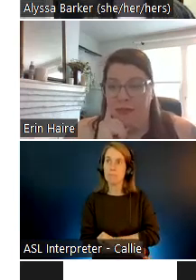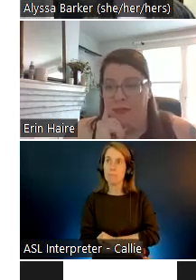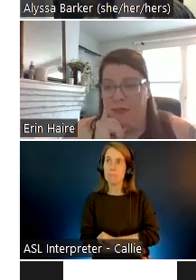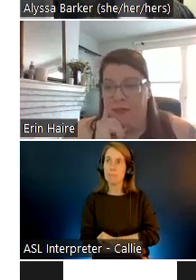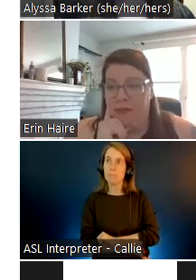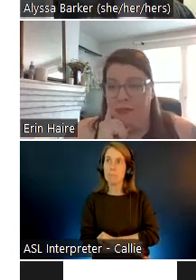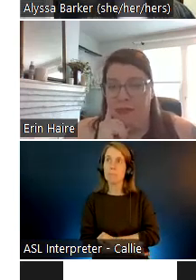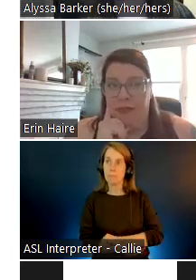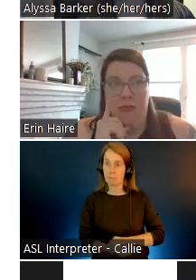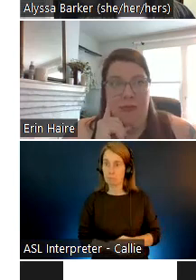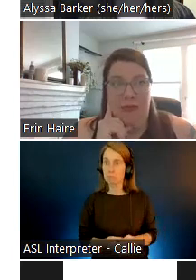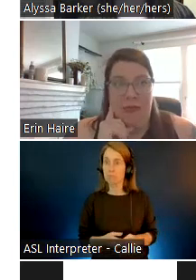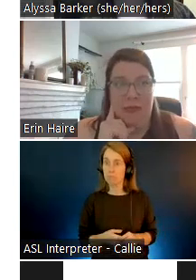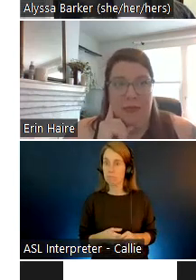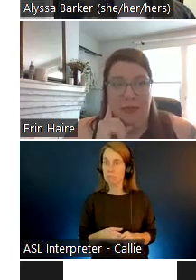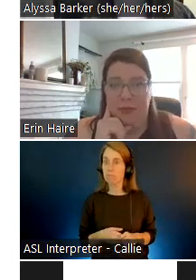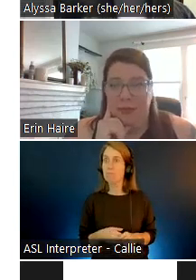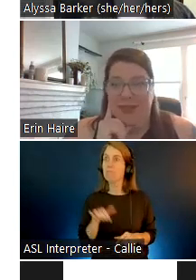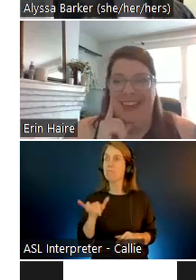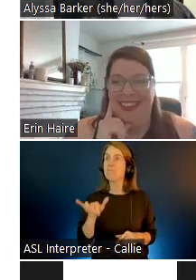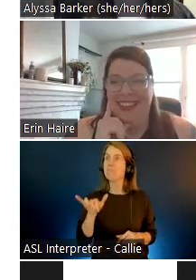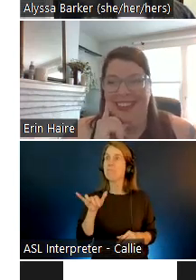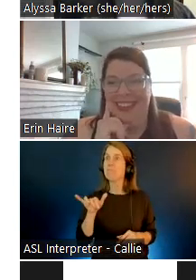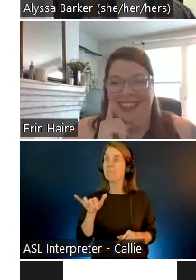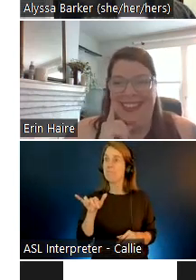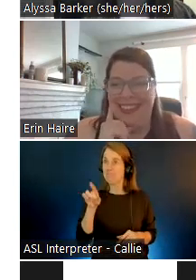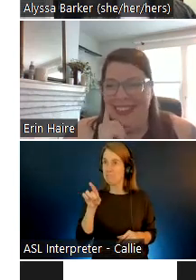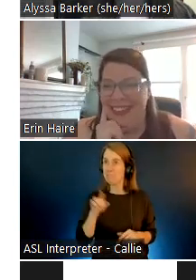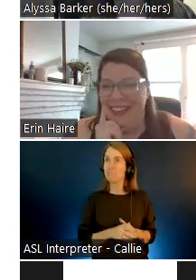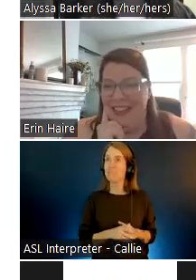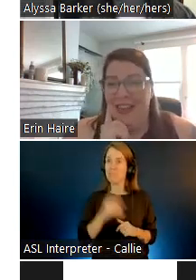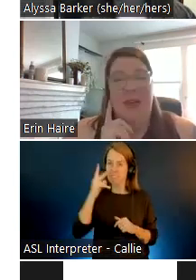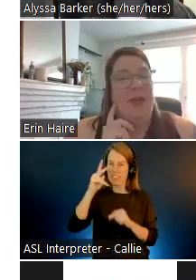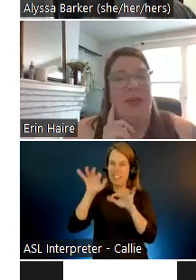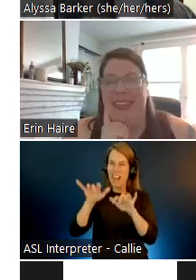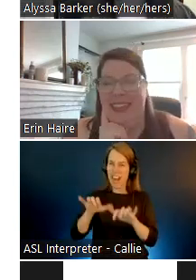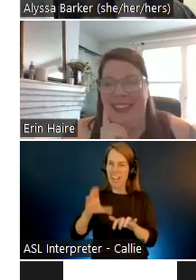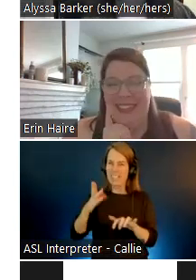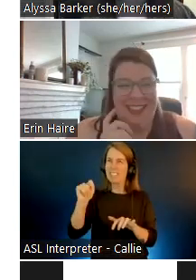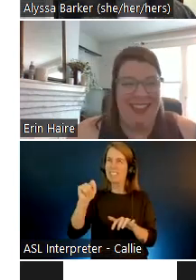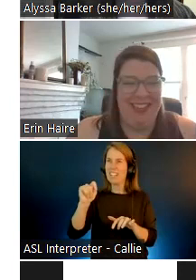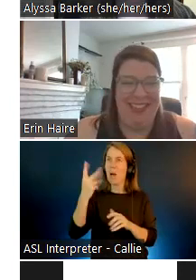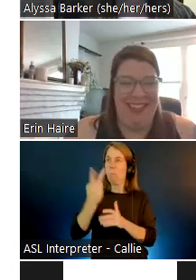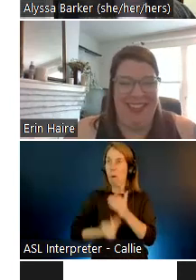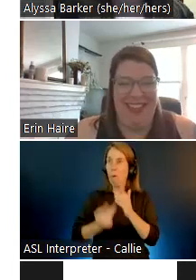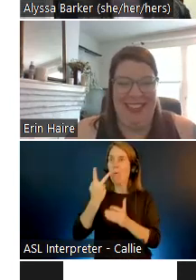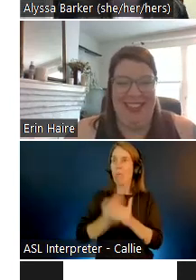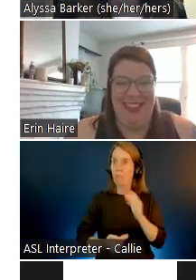okay ah like that yeah i'm seeing some boths in there um